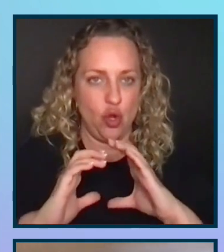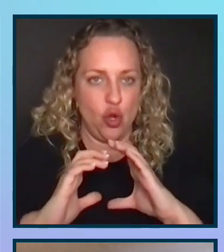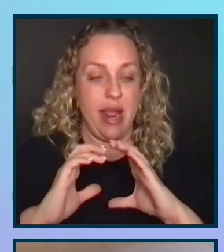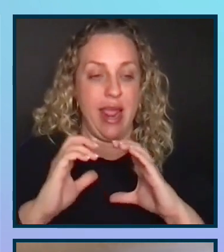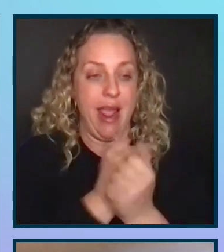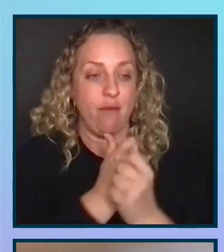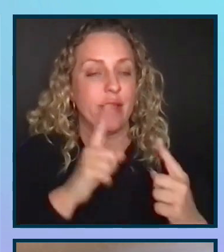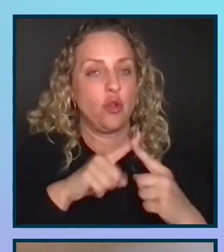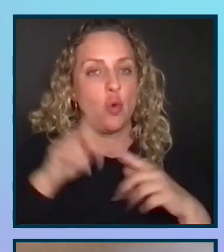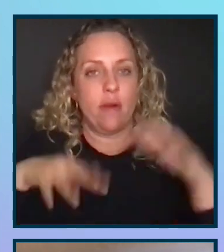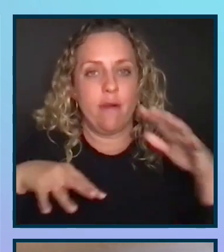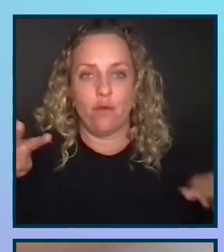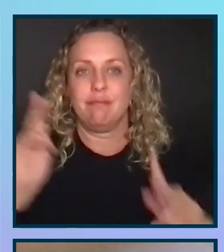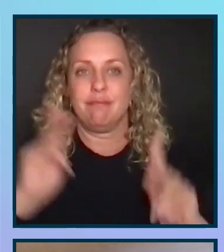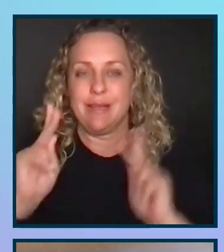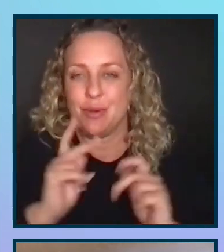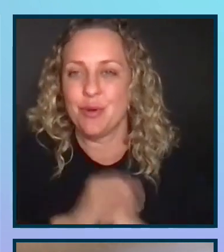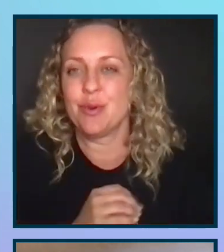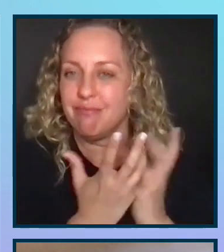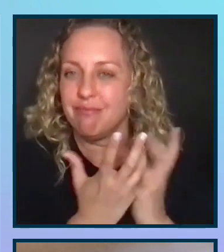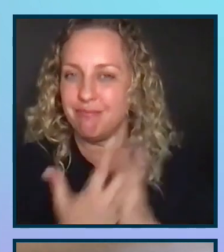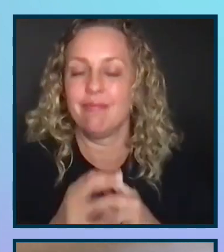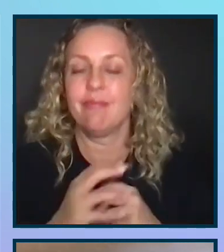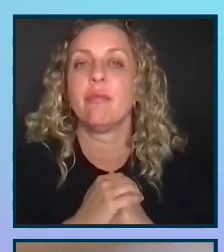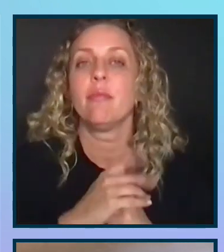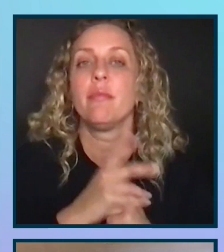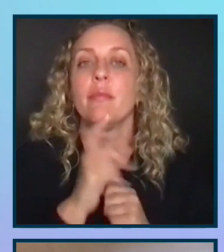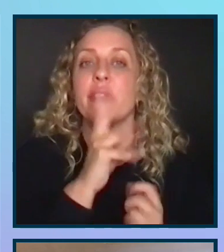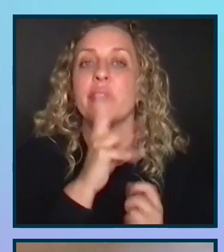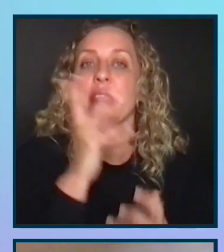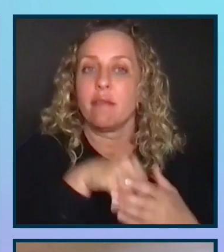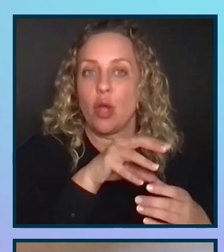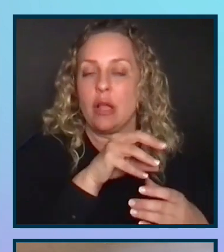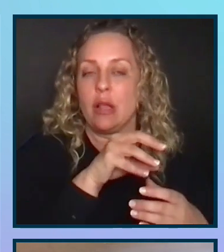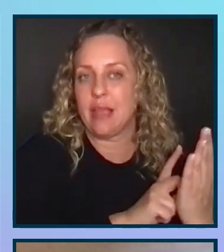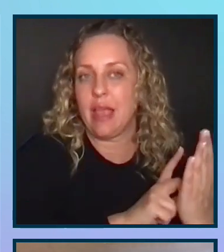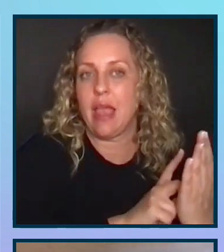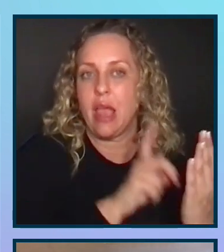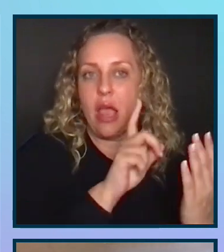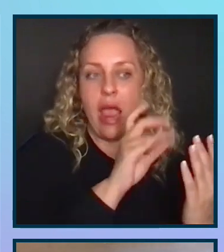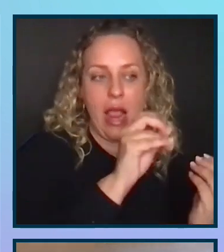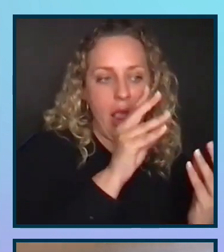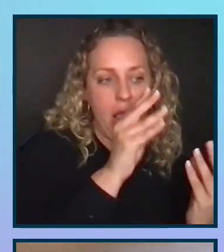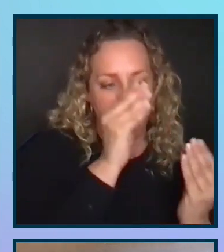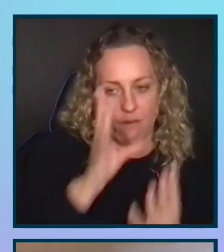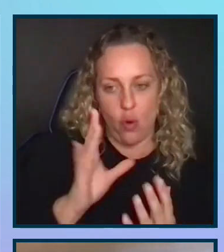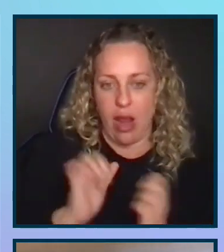Certain cues of design help form how a user can adapt the app's interface.